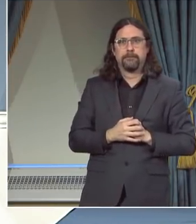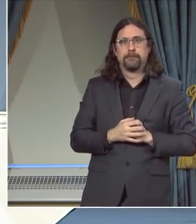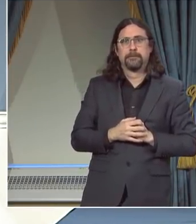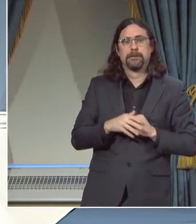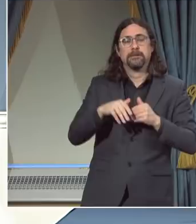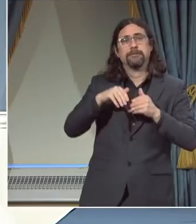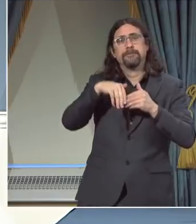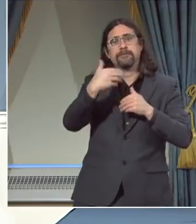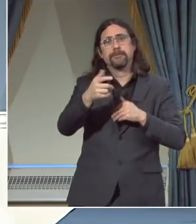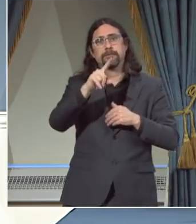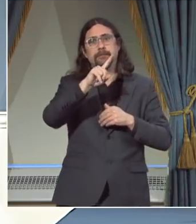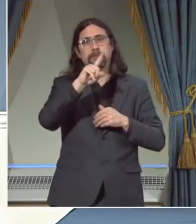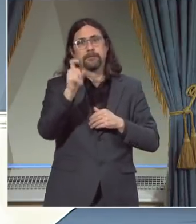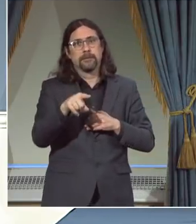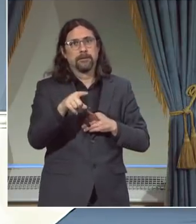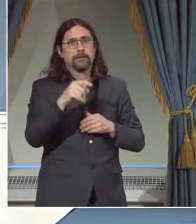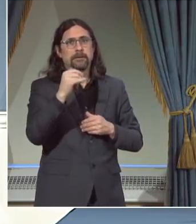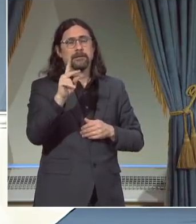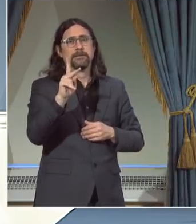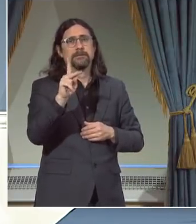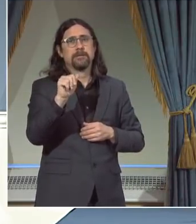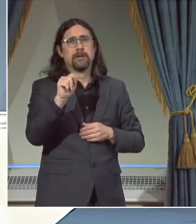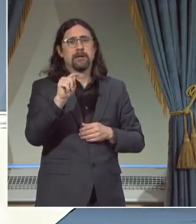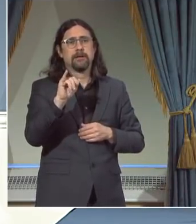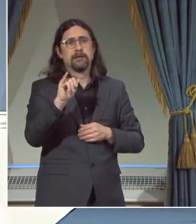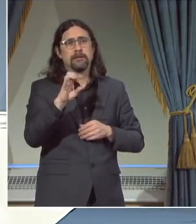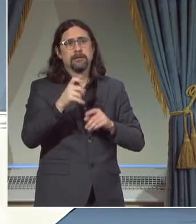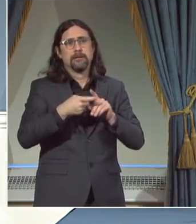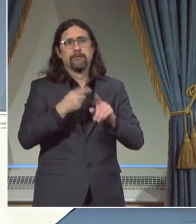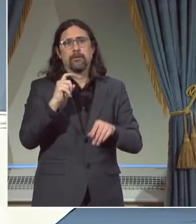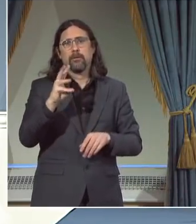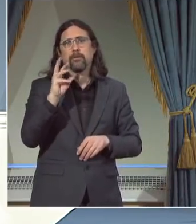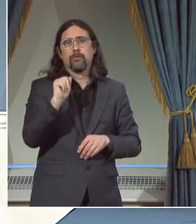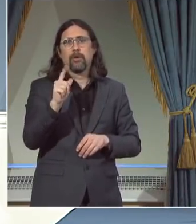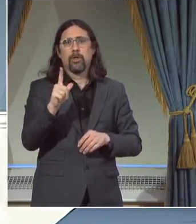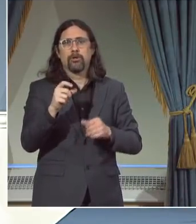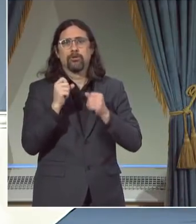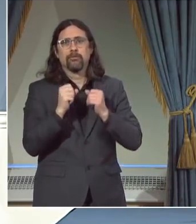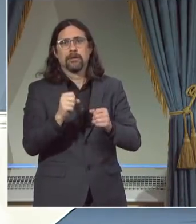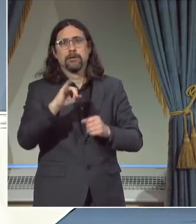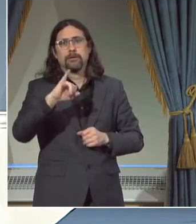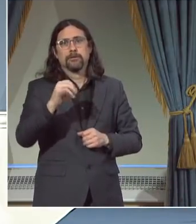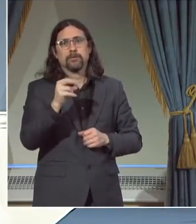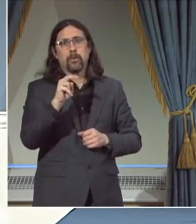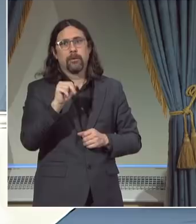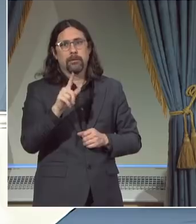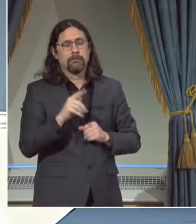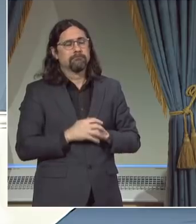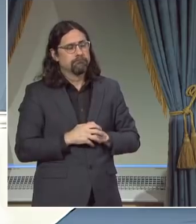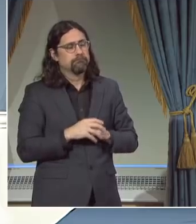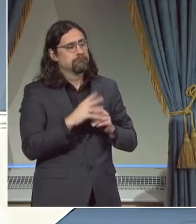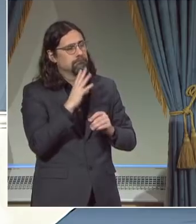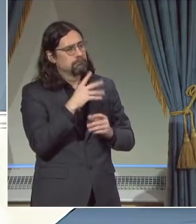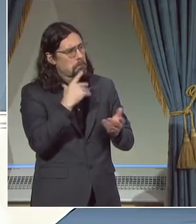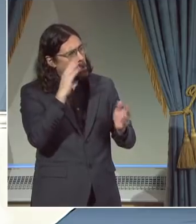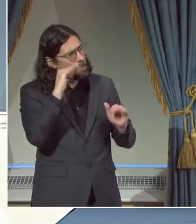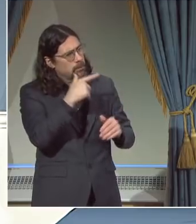NEXT WE HAVE KATIE FROM WALL